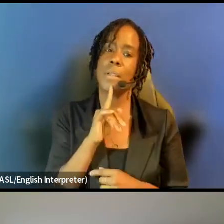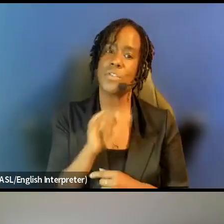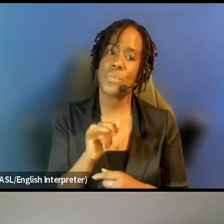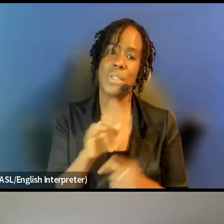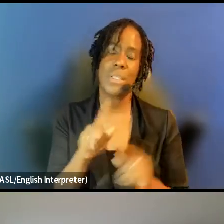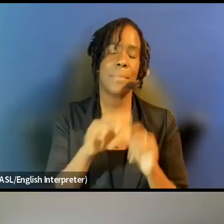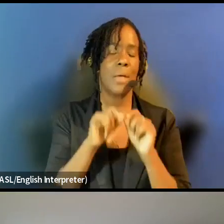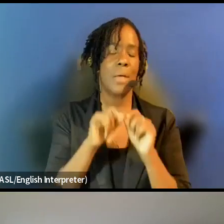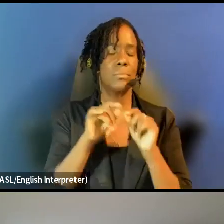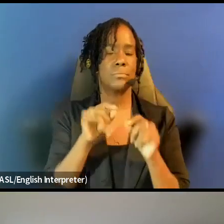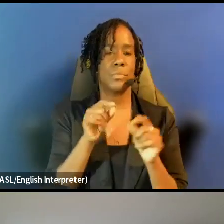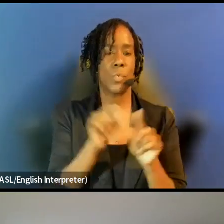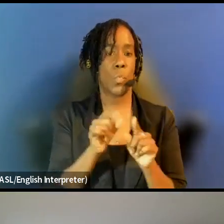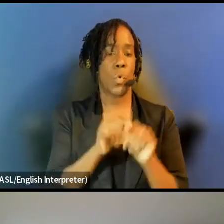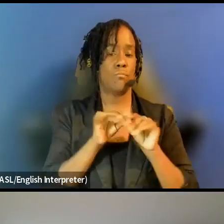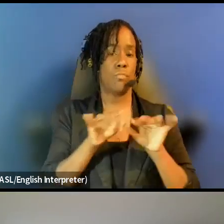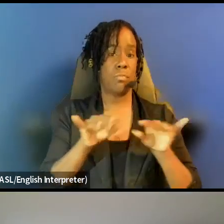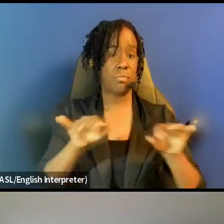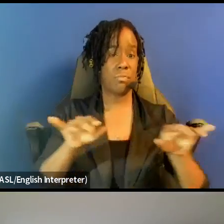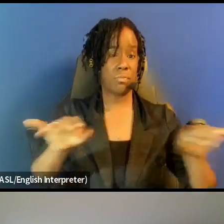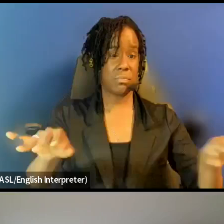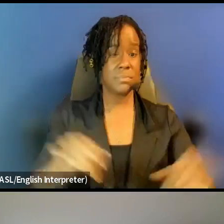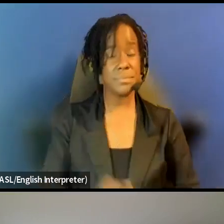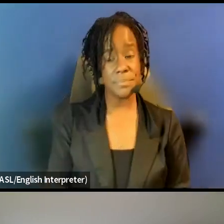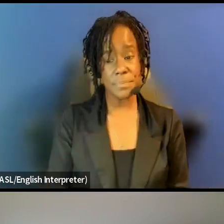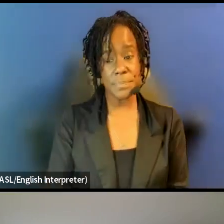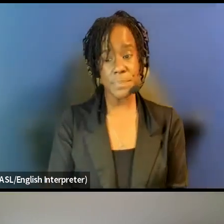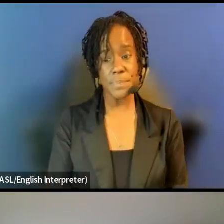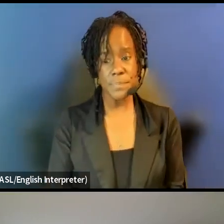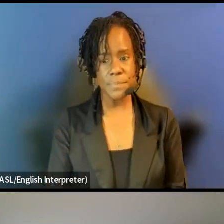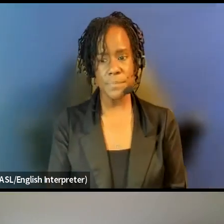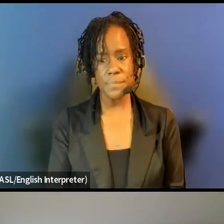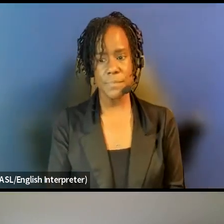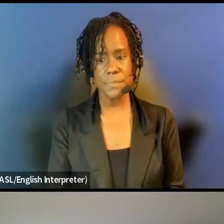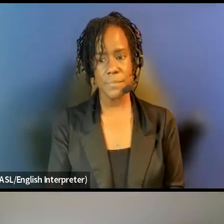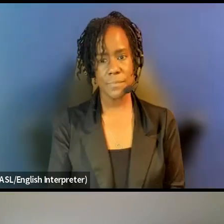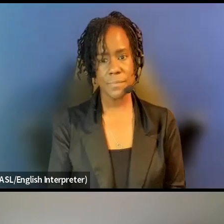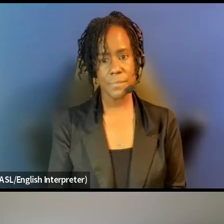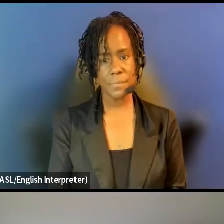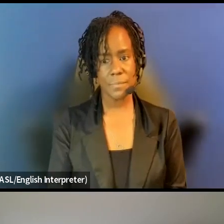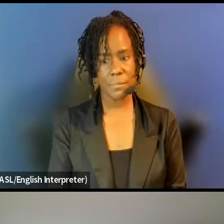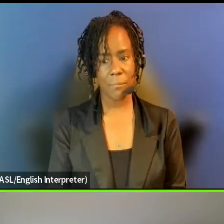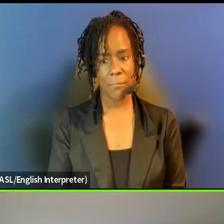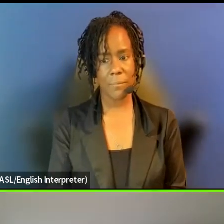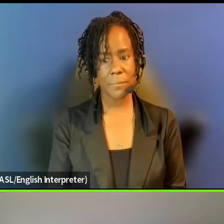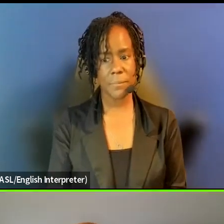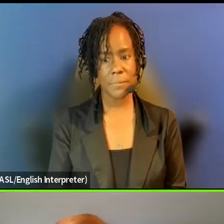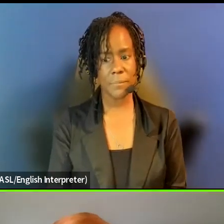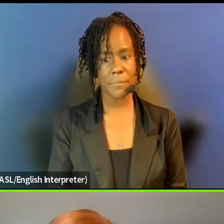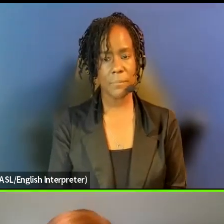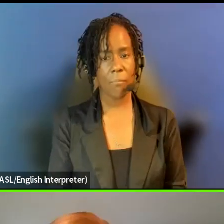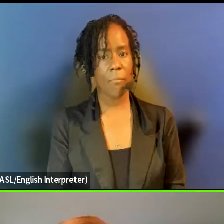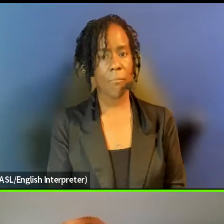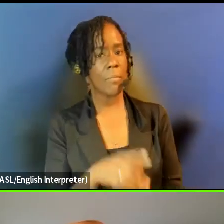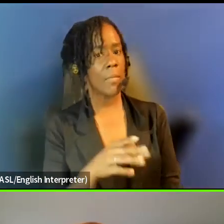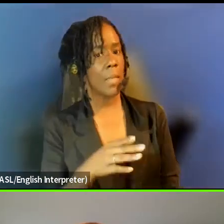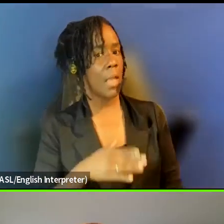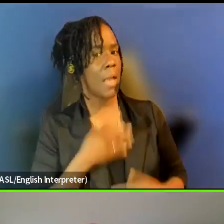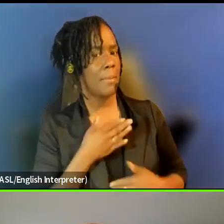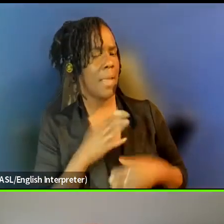advocacy piece starts. Hope they reach out. If we meet during the session we may bring extra copies, may raise it as an issue